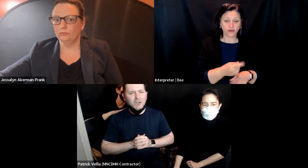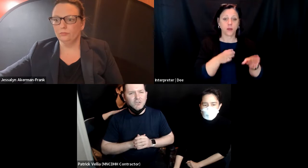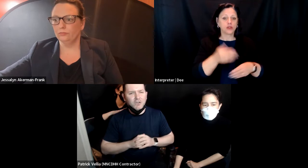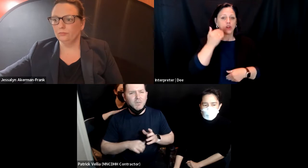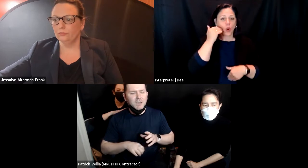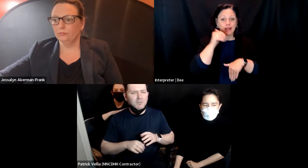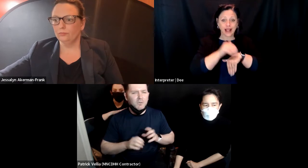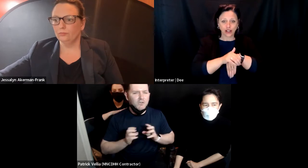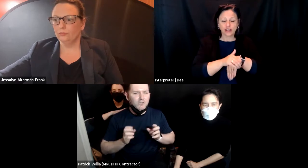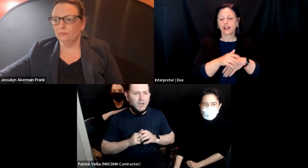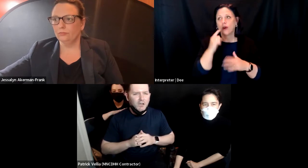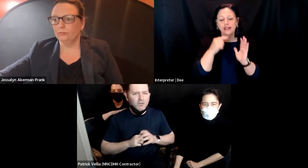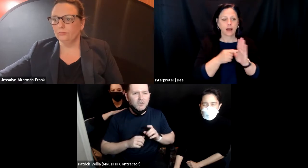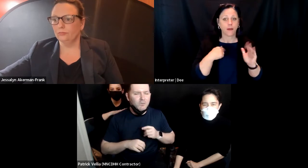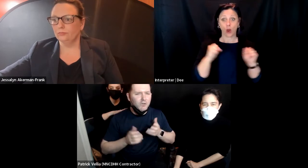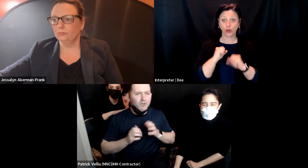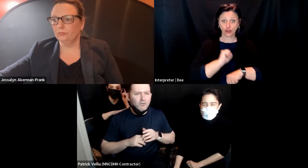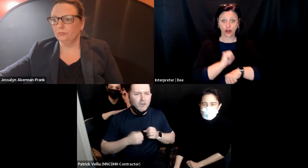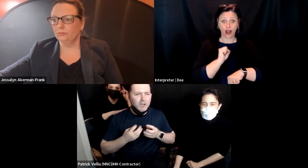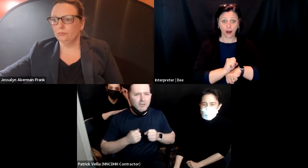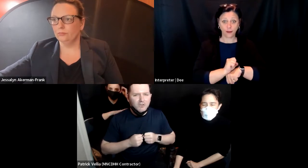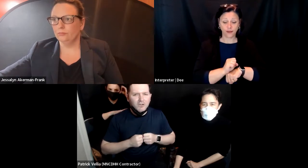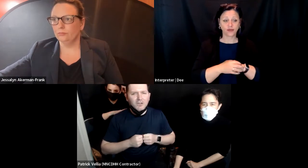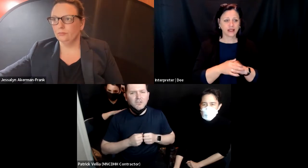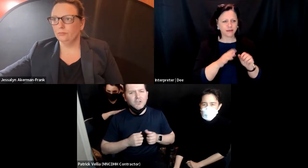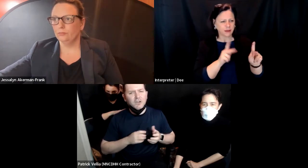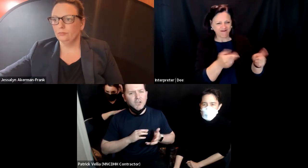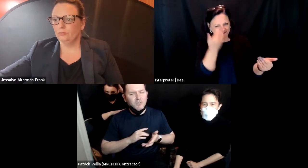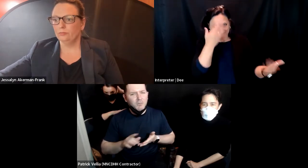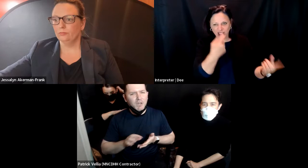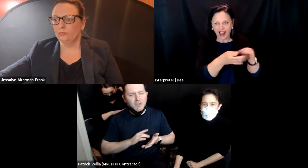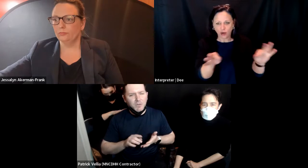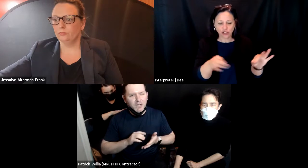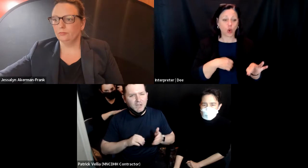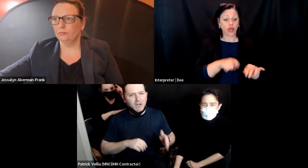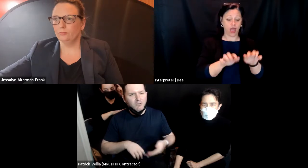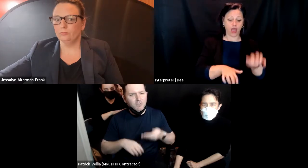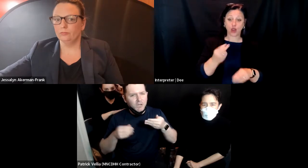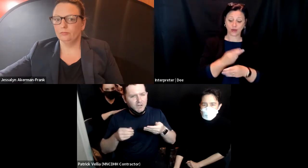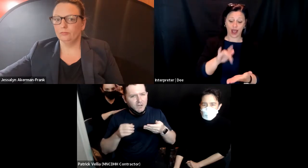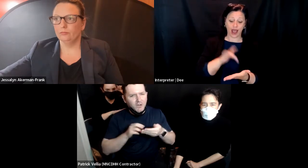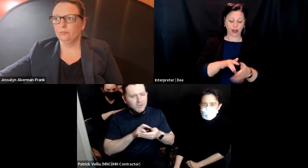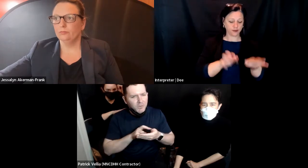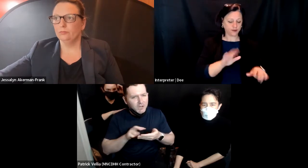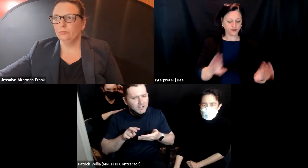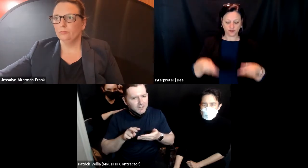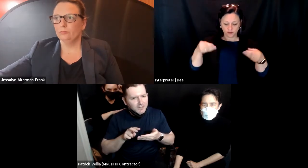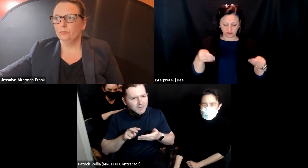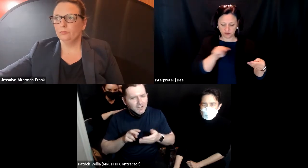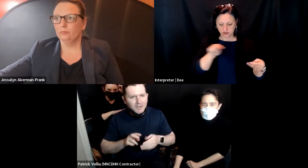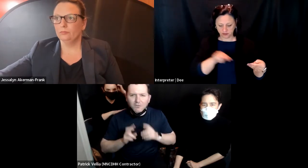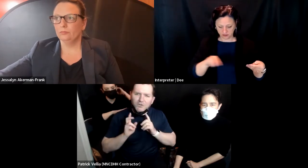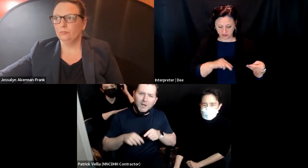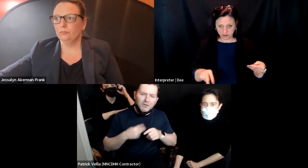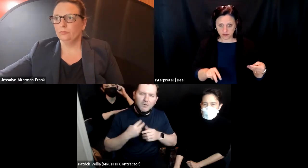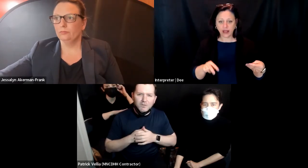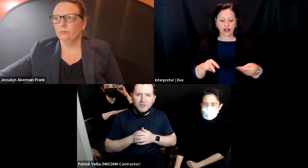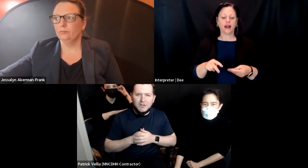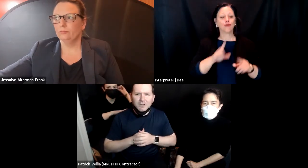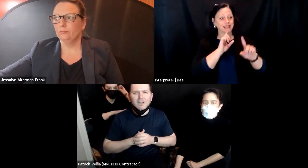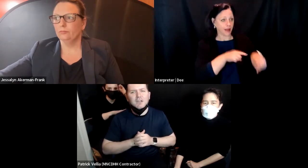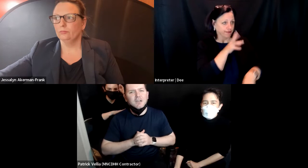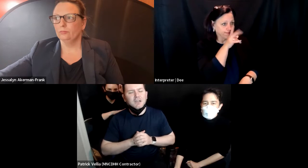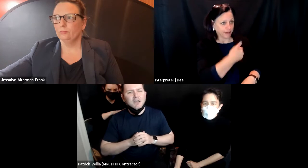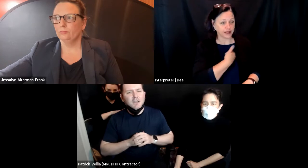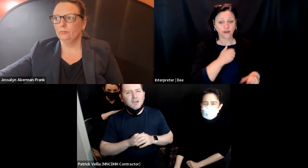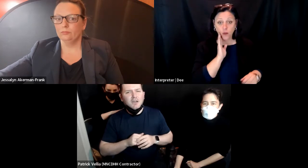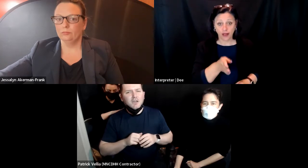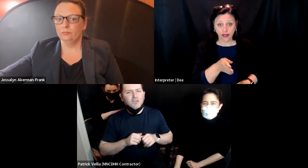But otherwise I use my iPad if the person actually knows English.